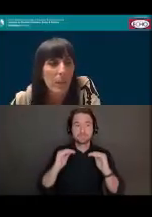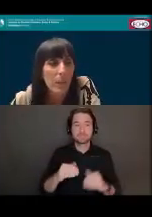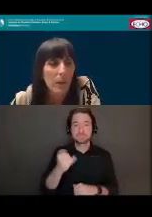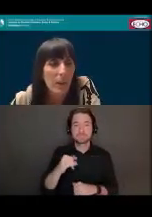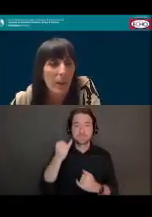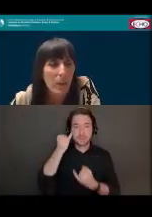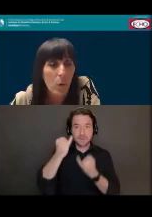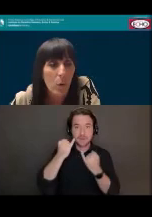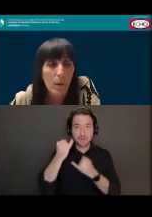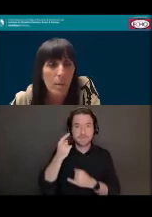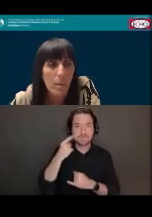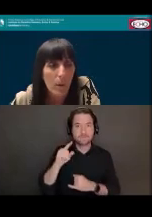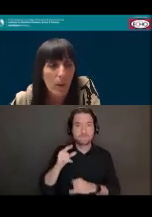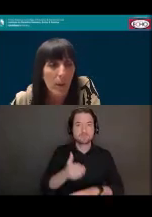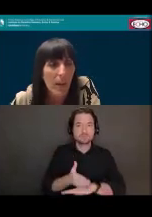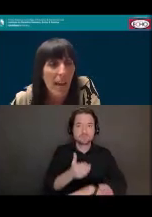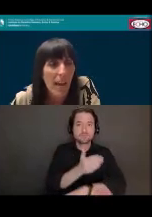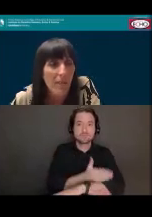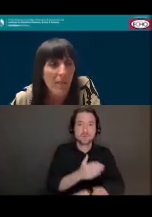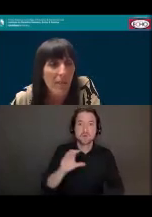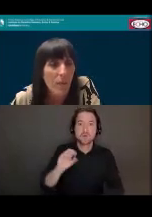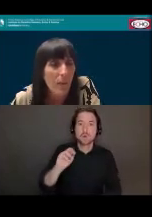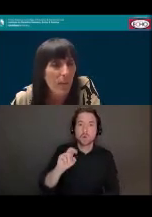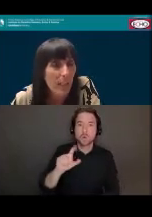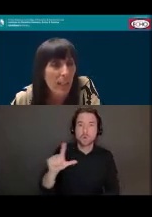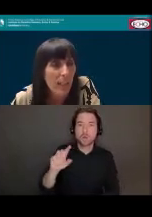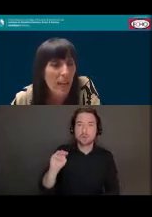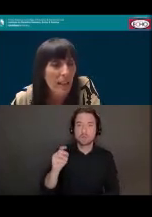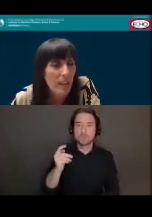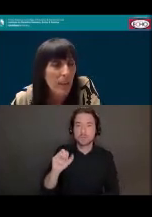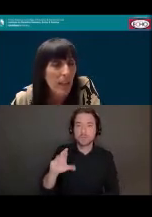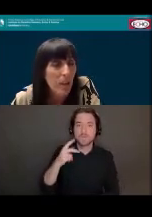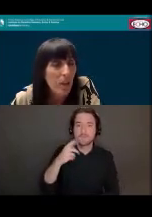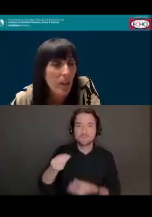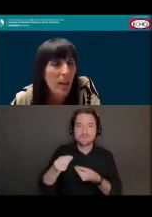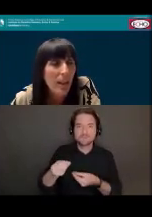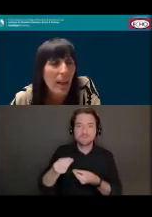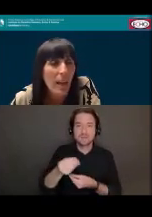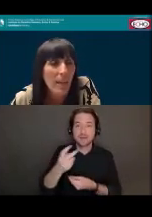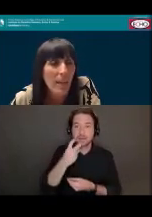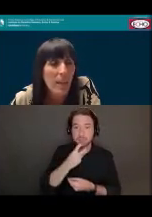progress oral motor and for feeding and speech, and then